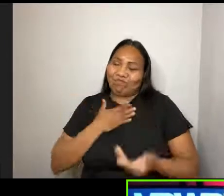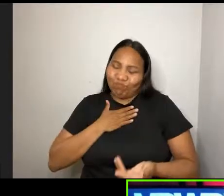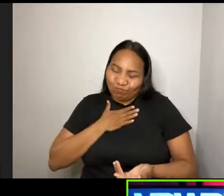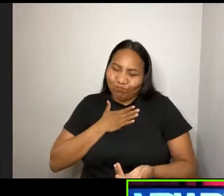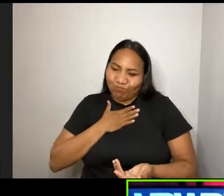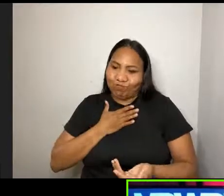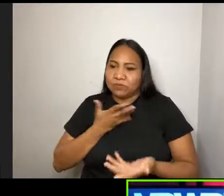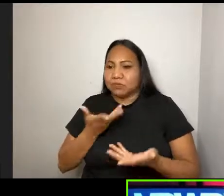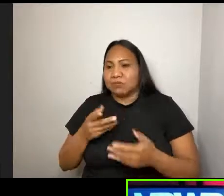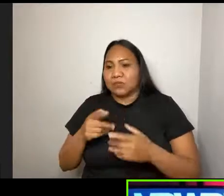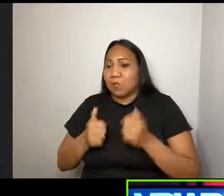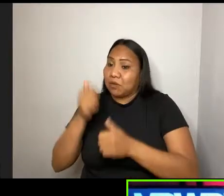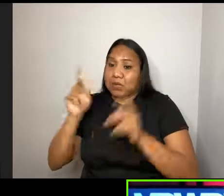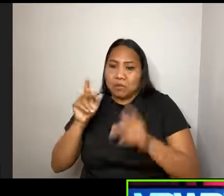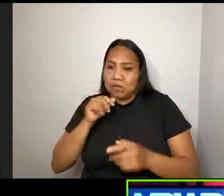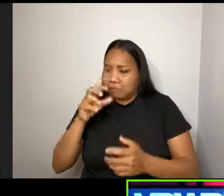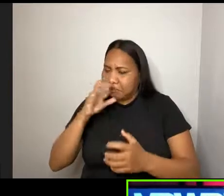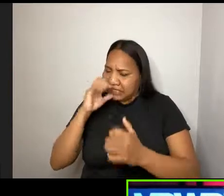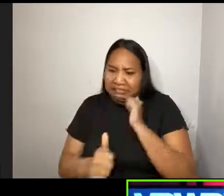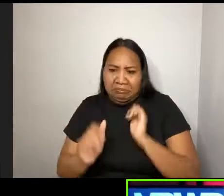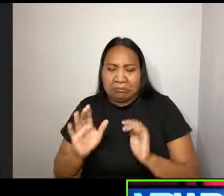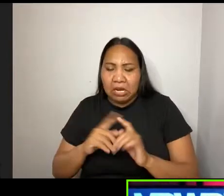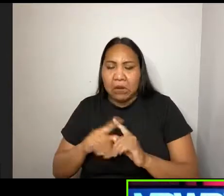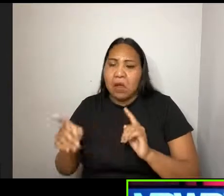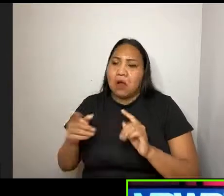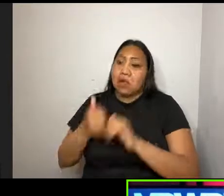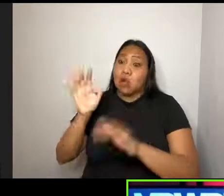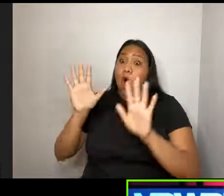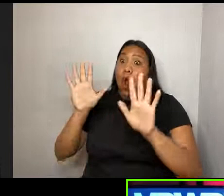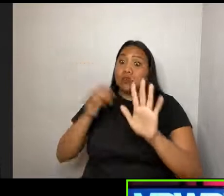say I am sorry and I tell them the story and they are like that's so amazing.